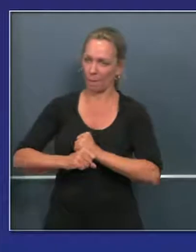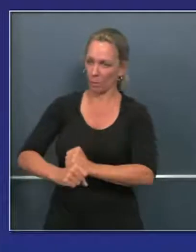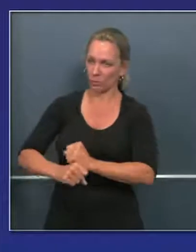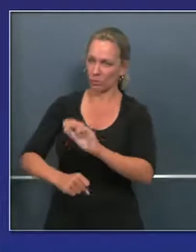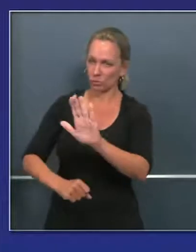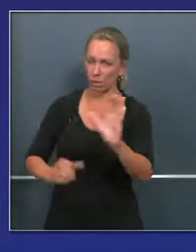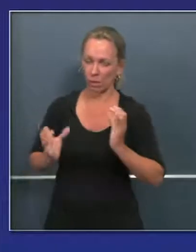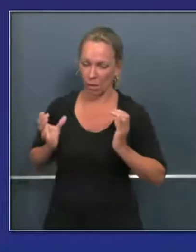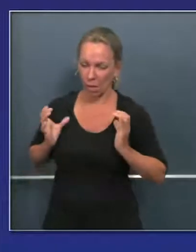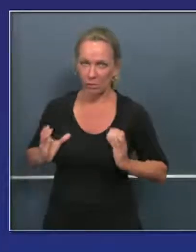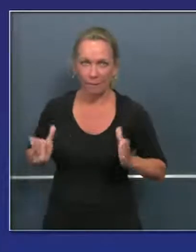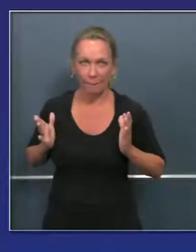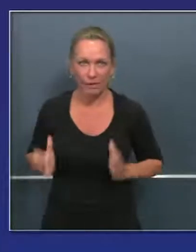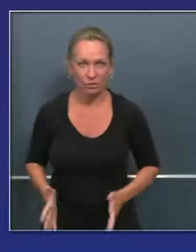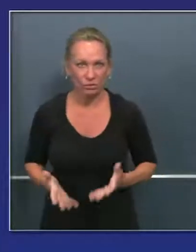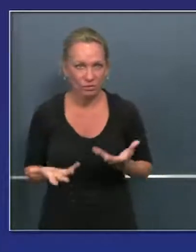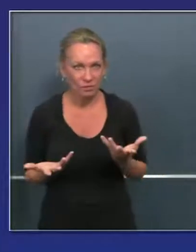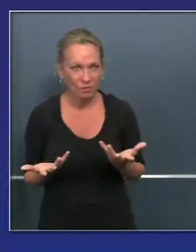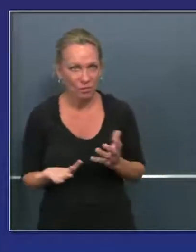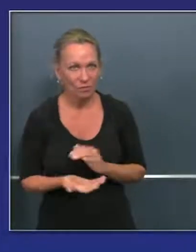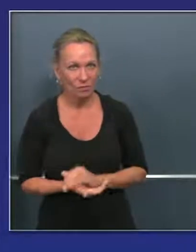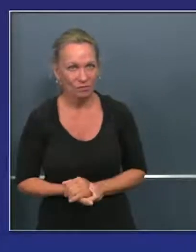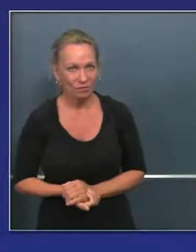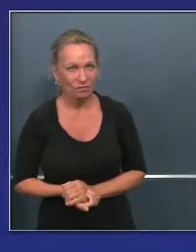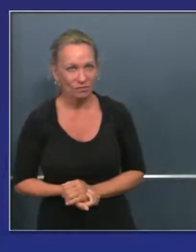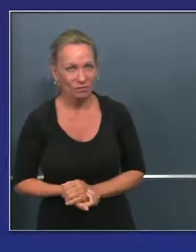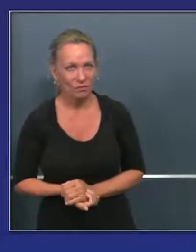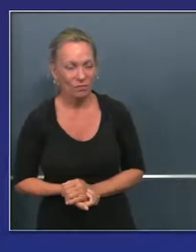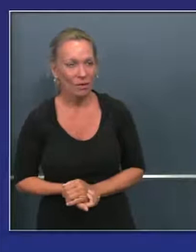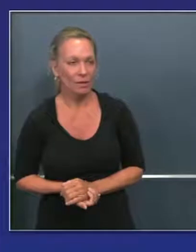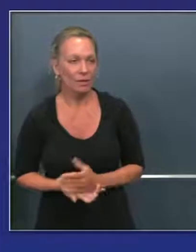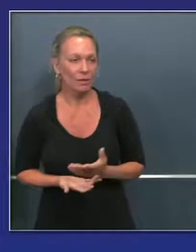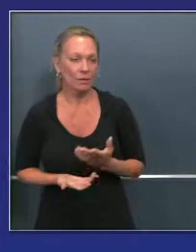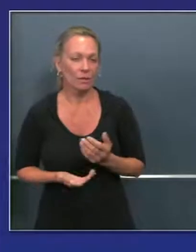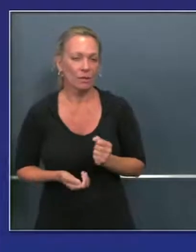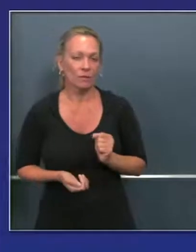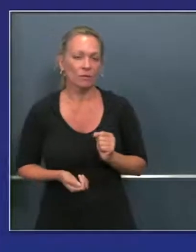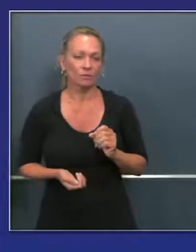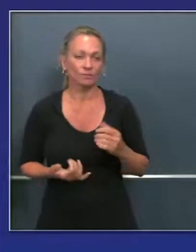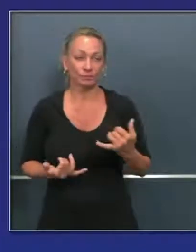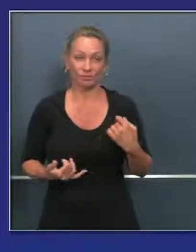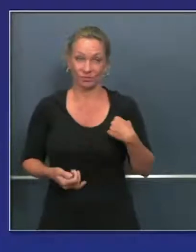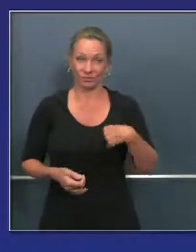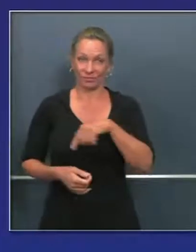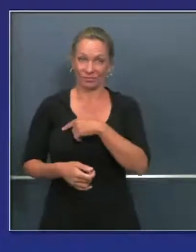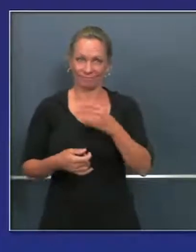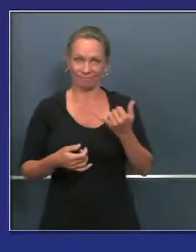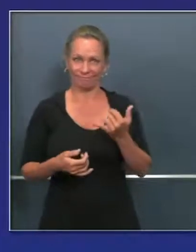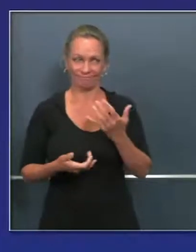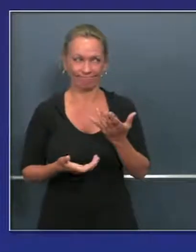by decisions the county health officers and by elected representatives at the state level